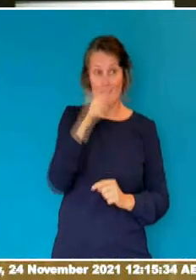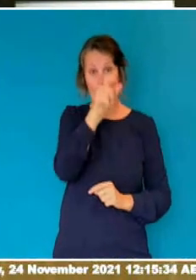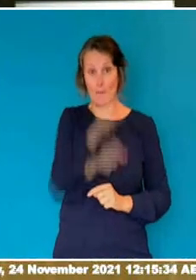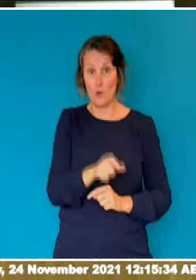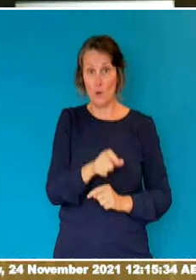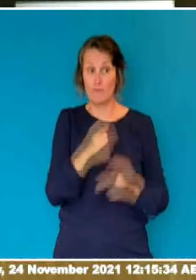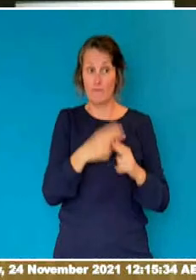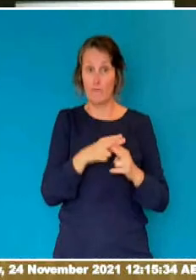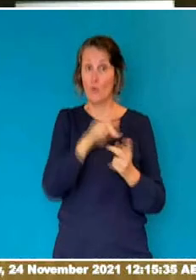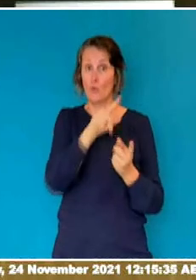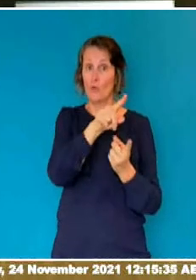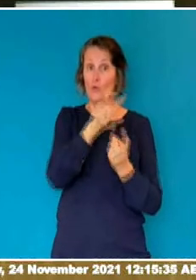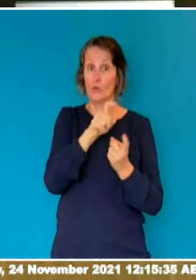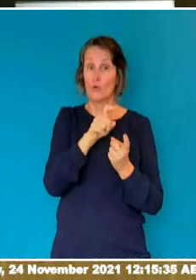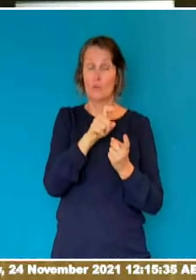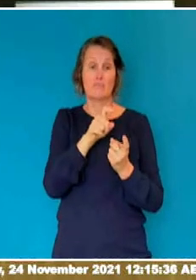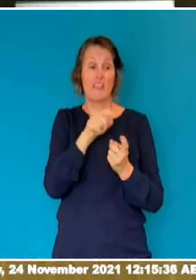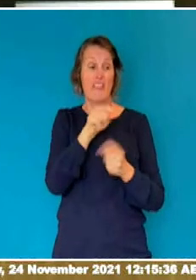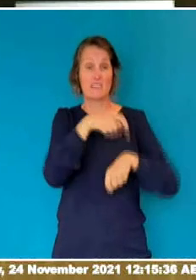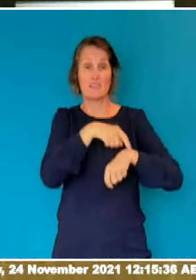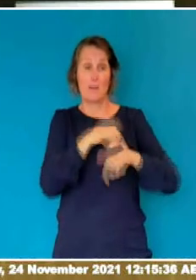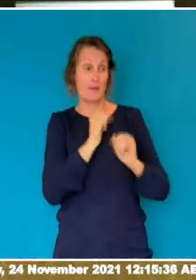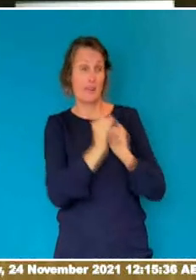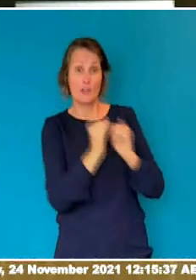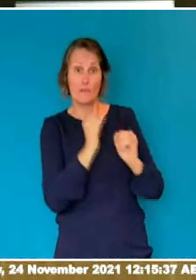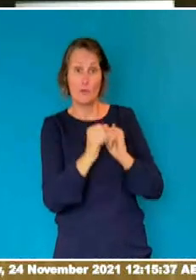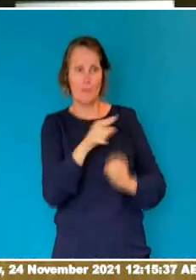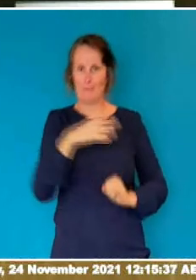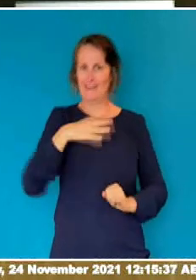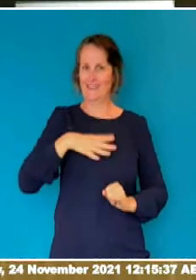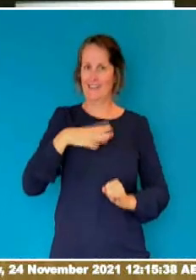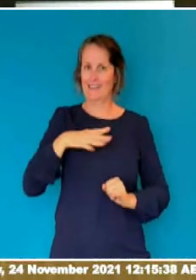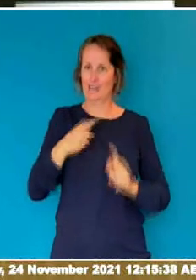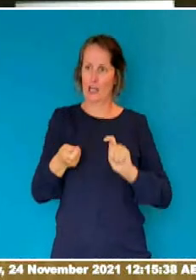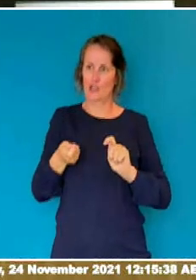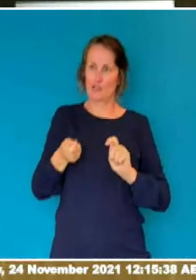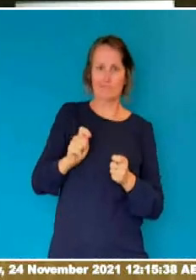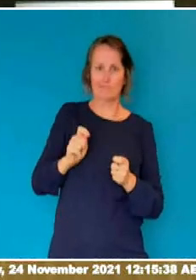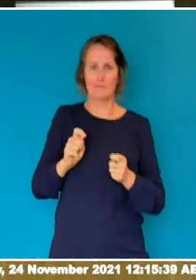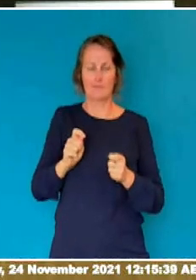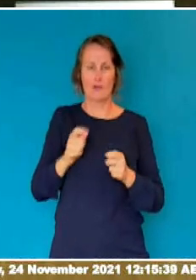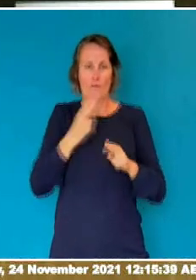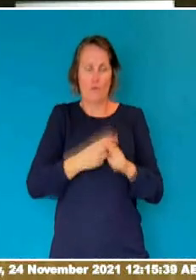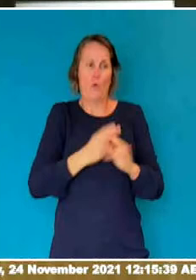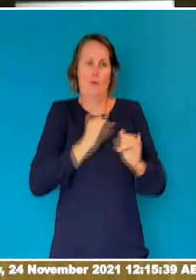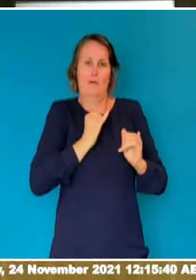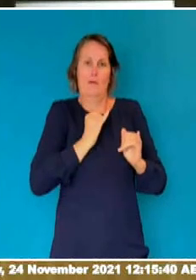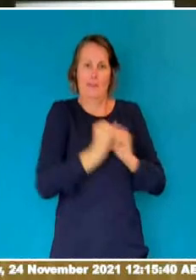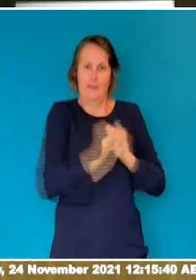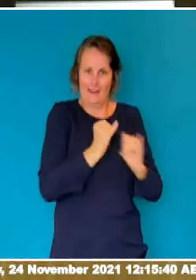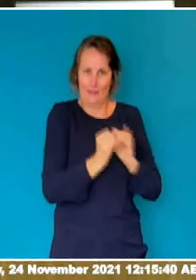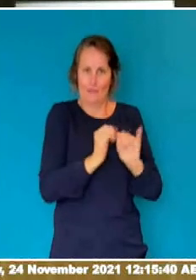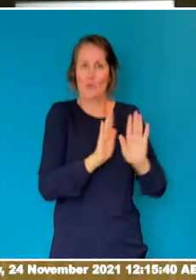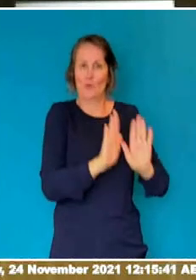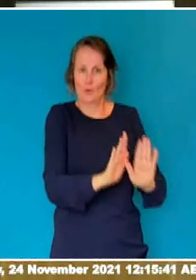recruitment phase that may not actually be relevant for their subsequent execution of the role or vice versa.